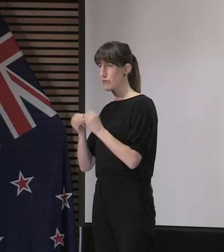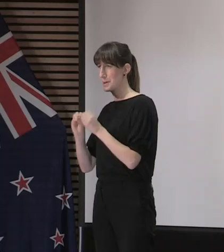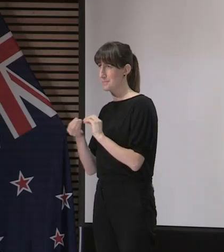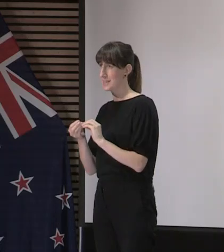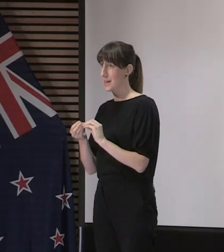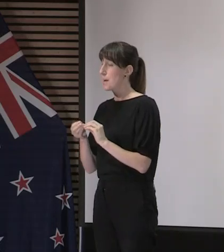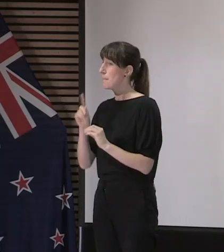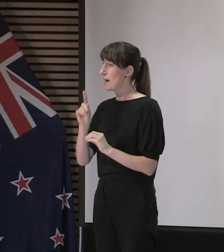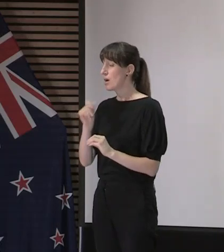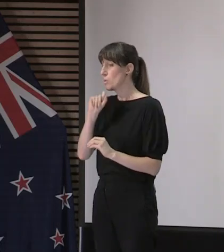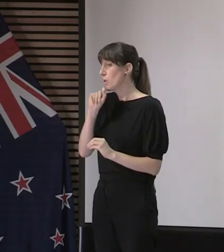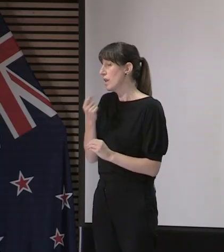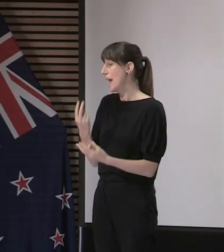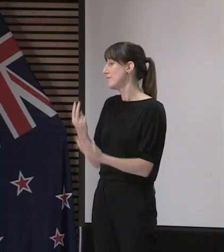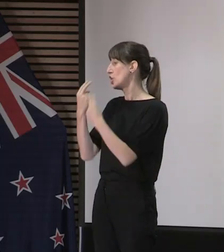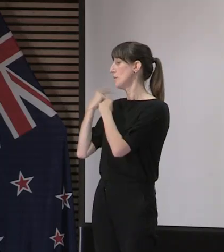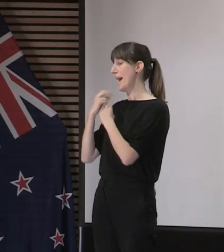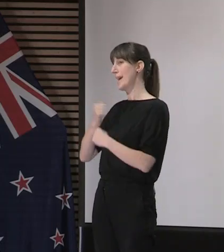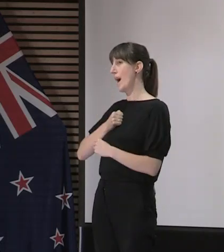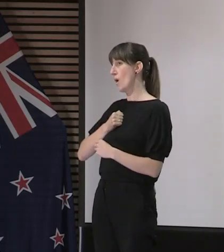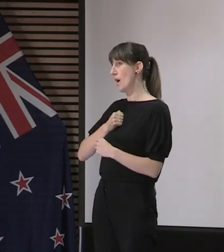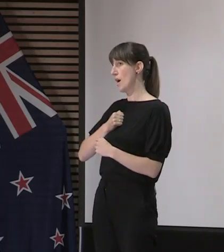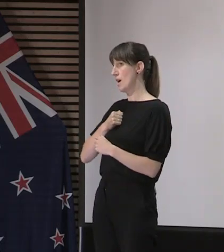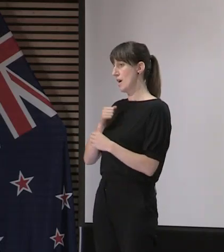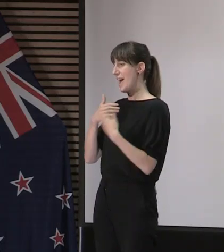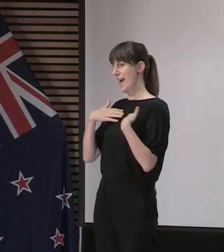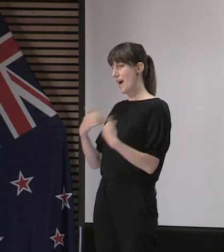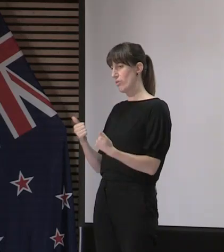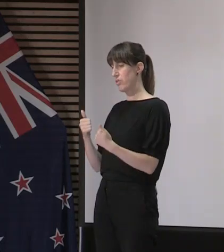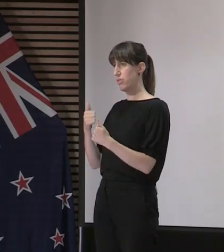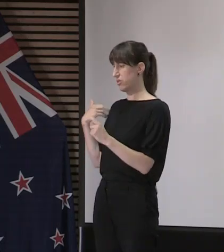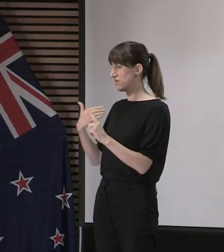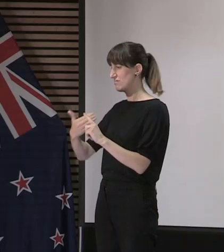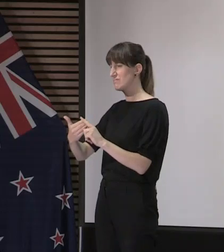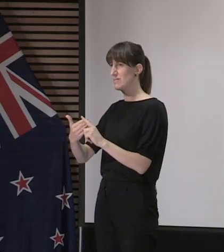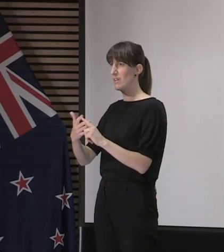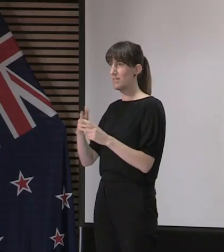conditions. We will be looking back at all cause mortality